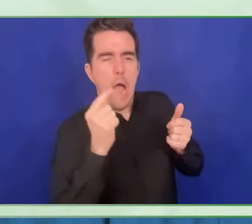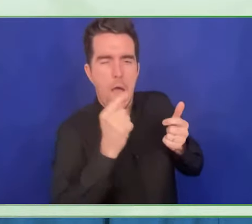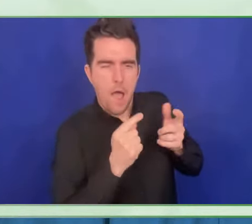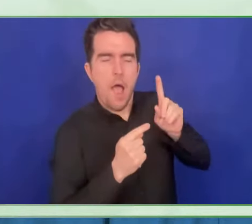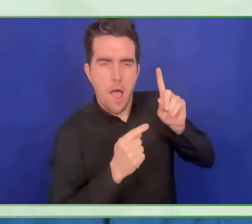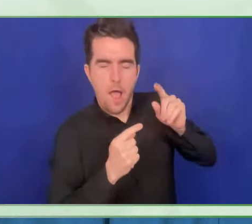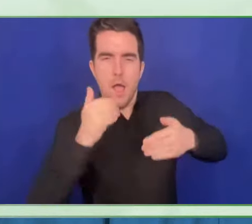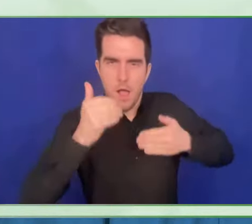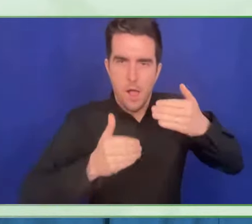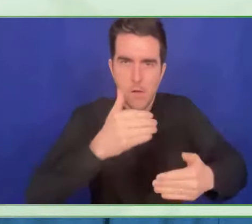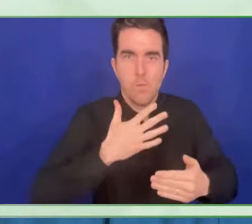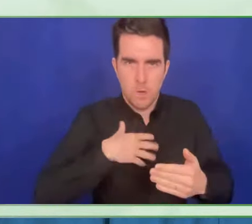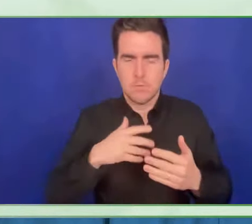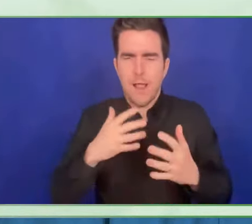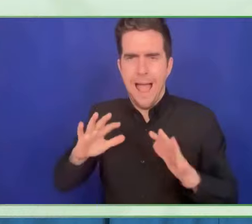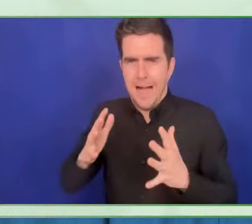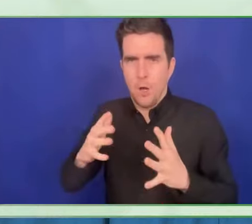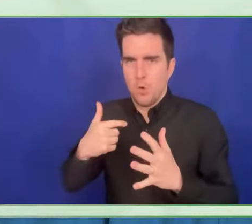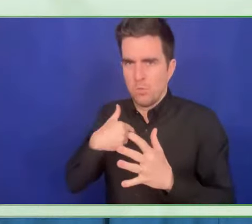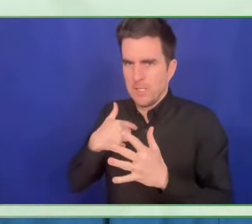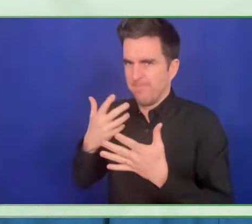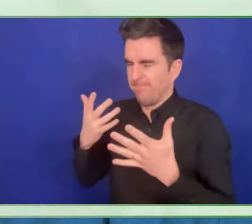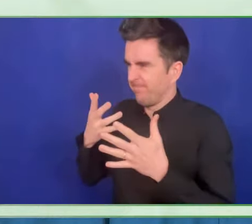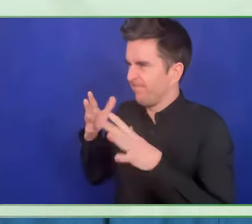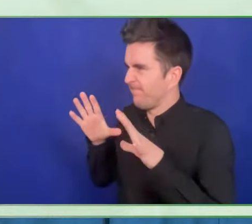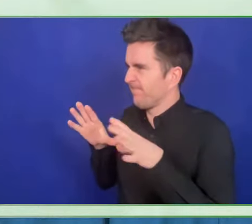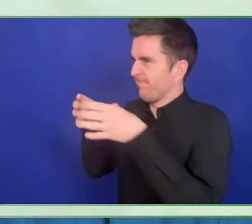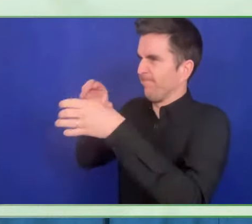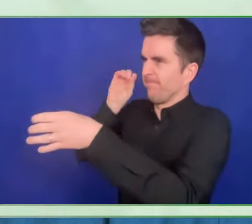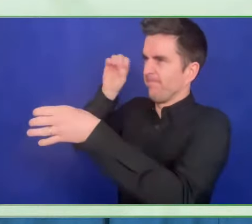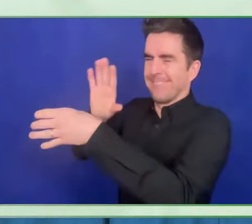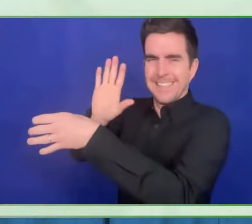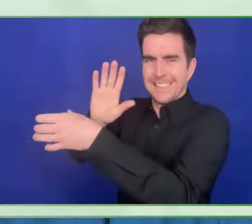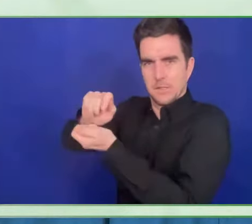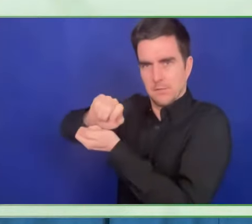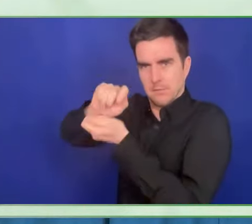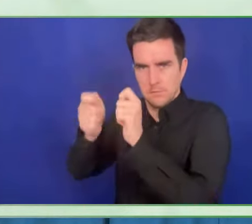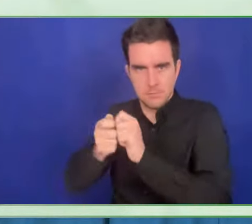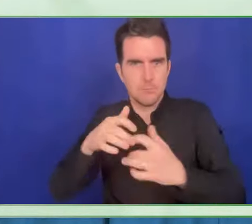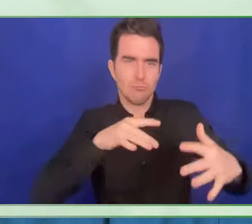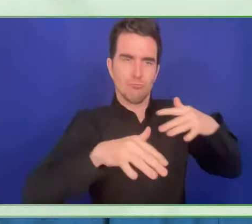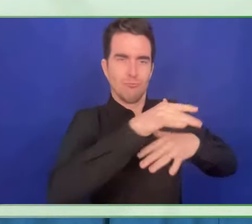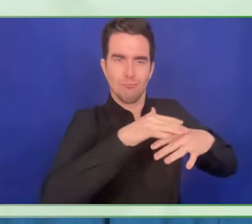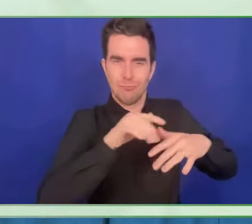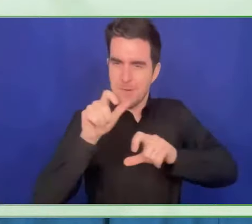The fifth flagship initiative is the creation of a European disability card.